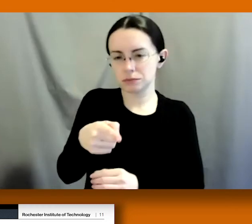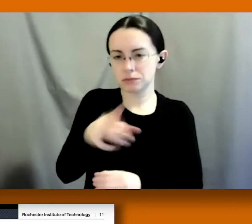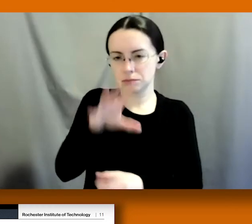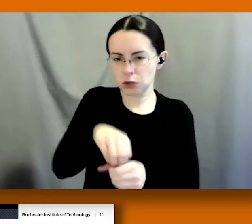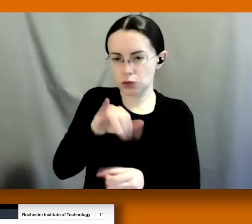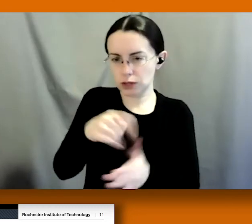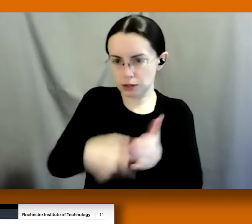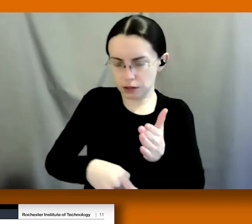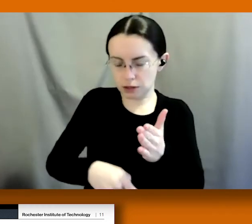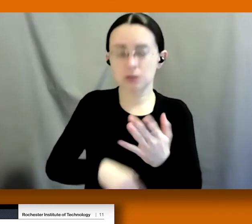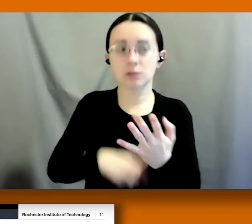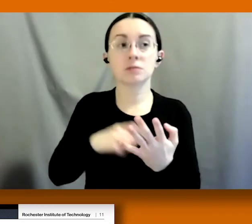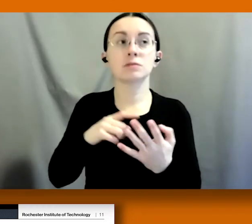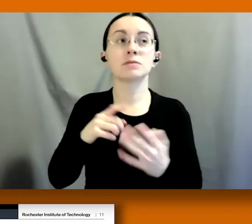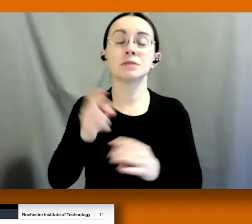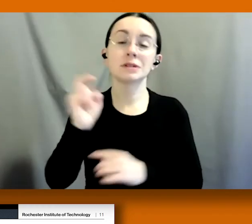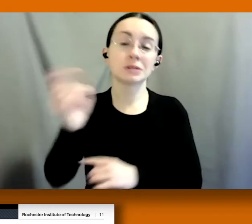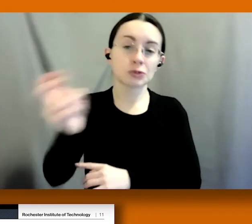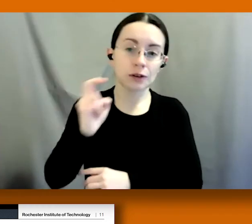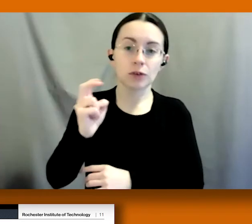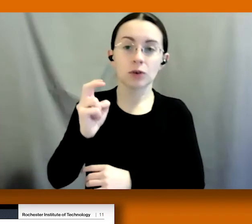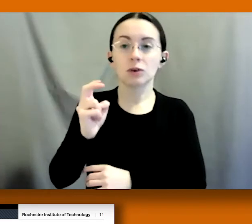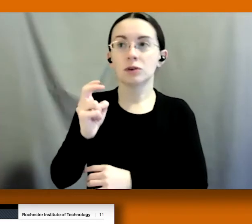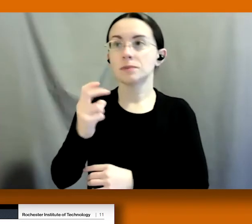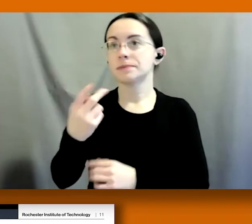or reimbursement of registration fees.